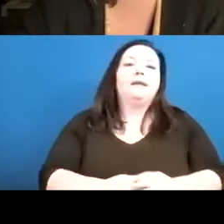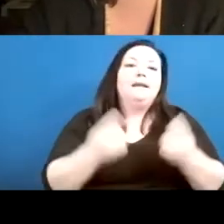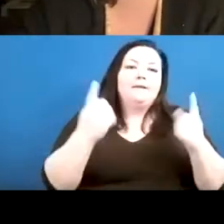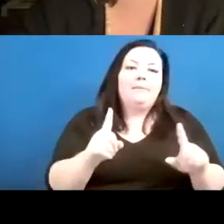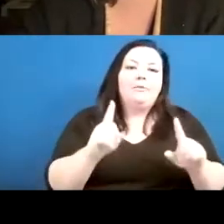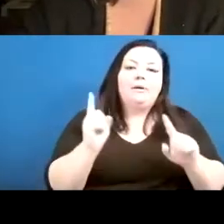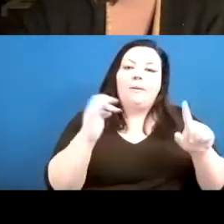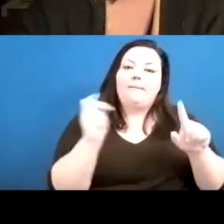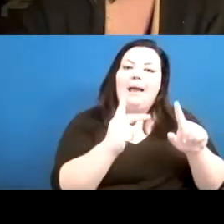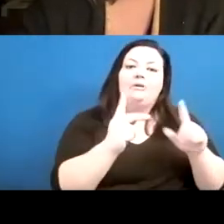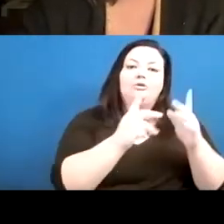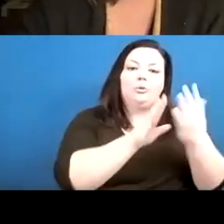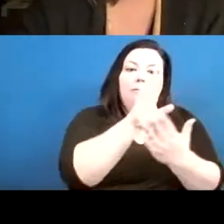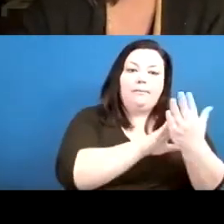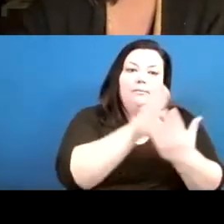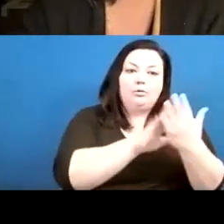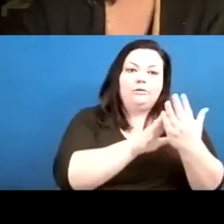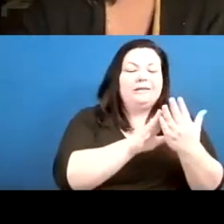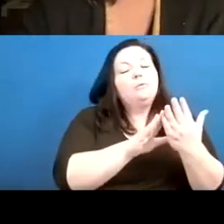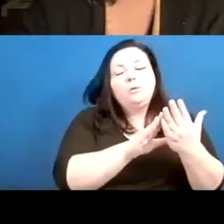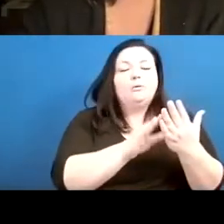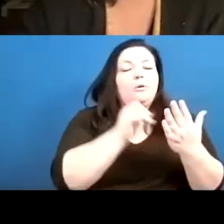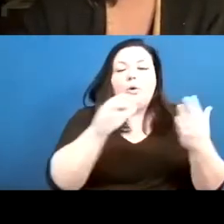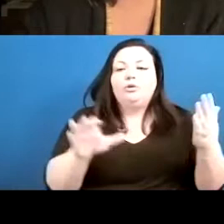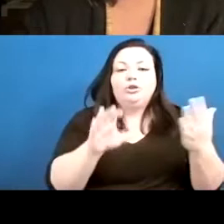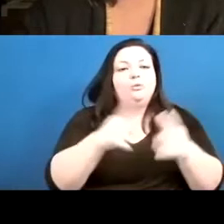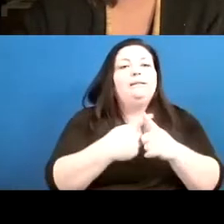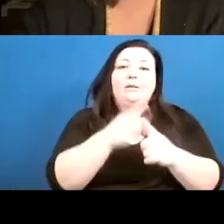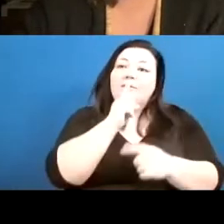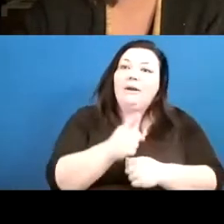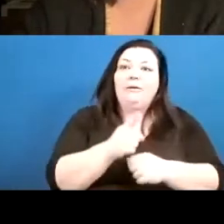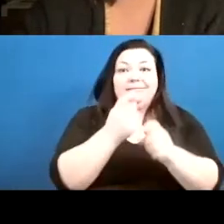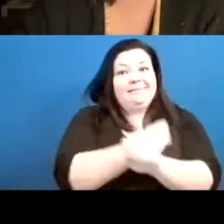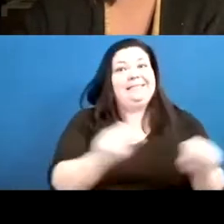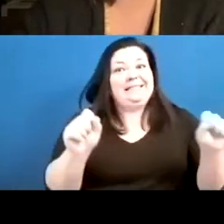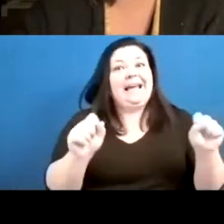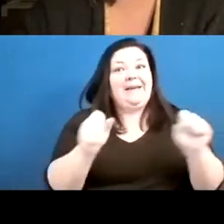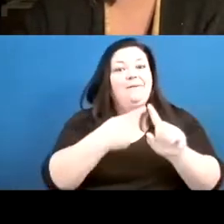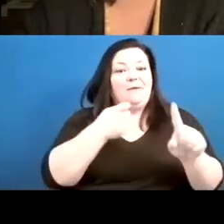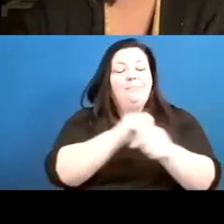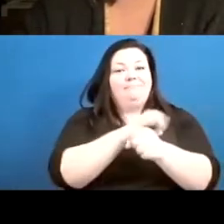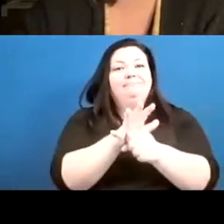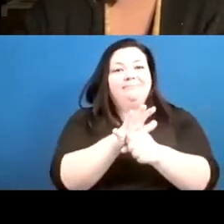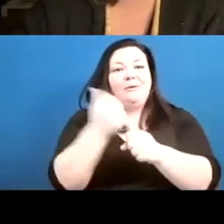format, which we're not going to do until it's,, you know, safe from Covid-19, for, you know, once everybody